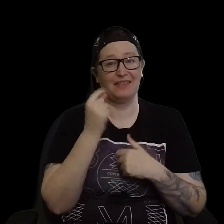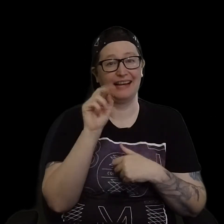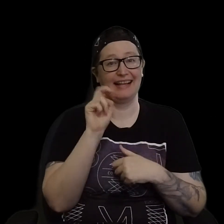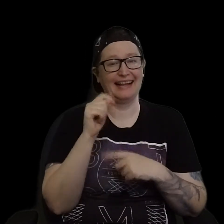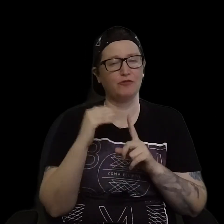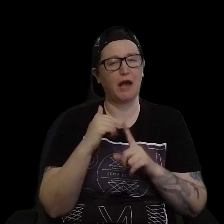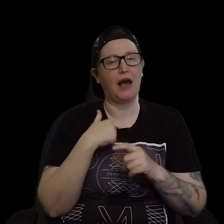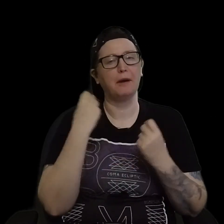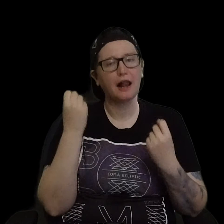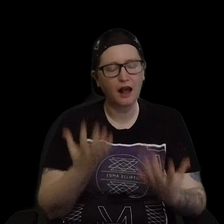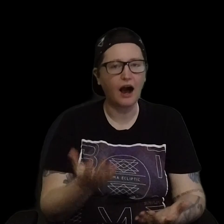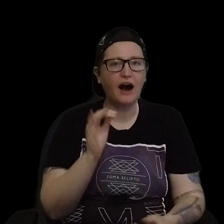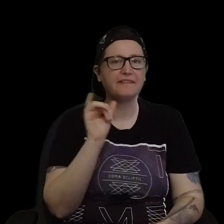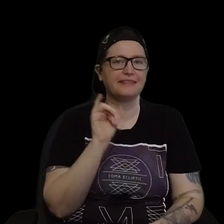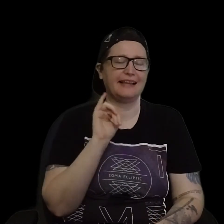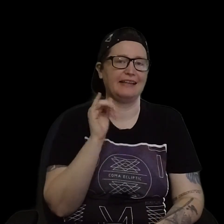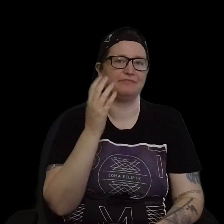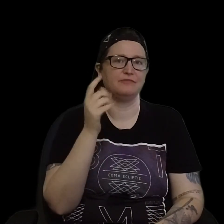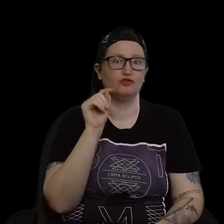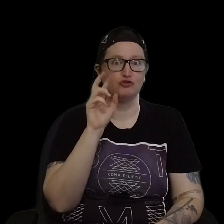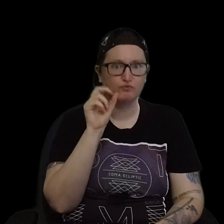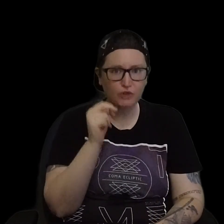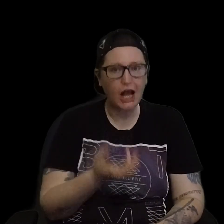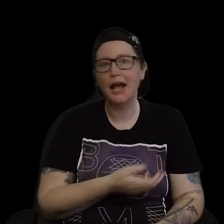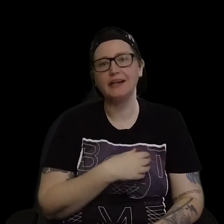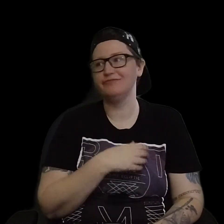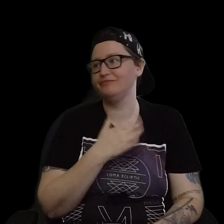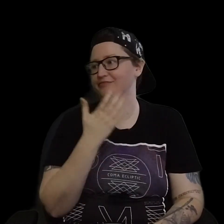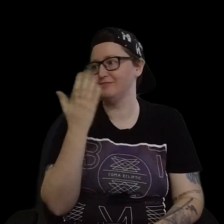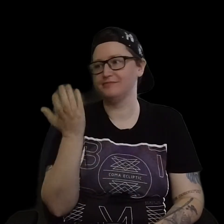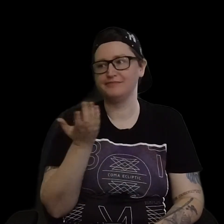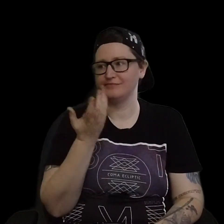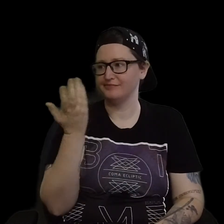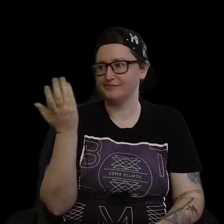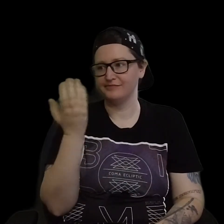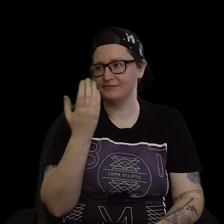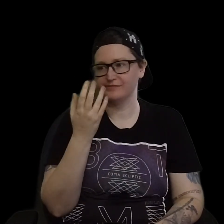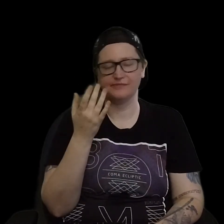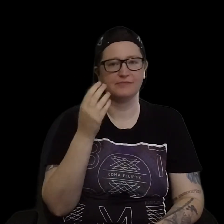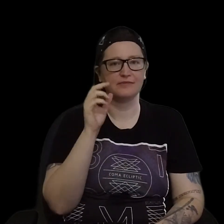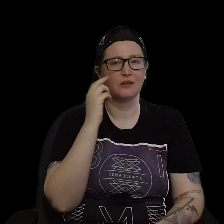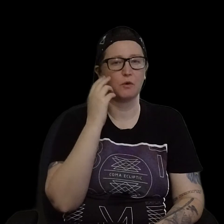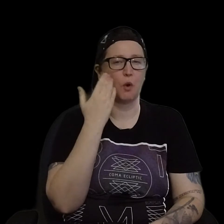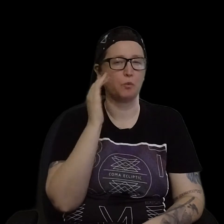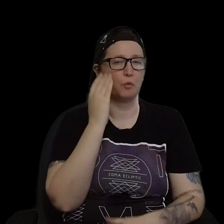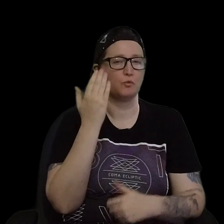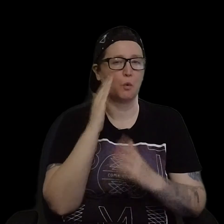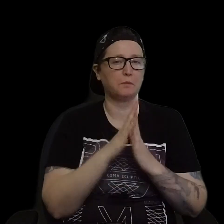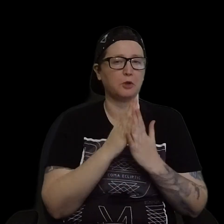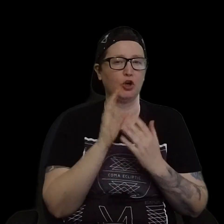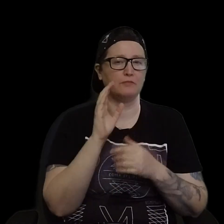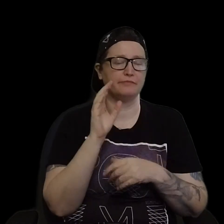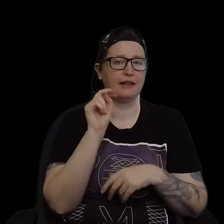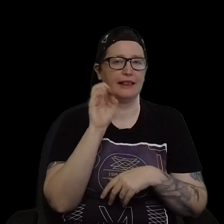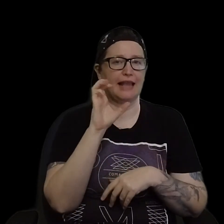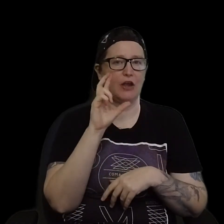and in this game the net reminds me a lot of like uh tron or um you know the book